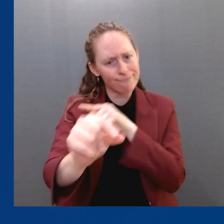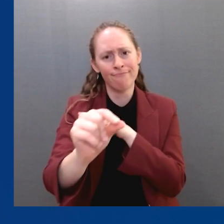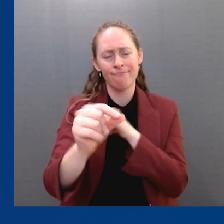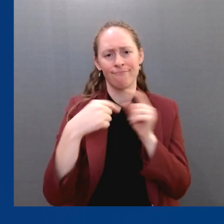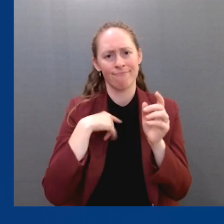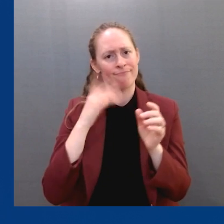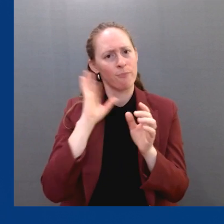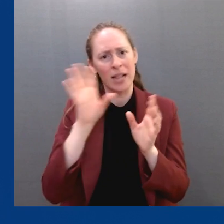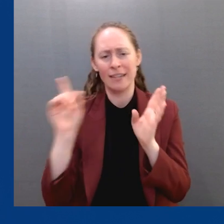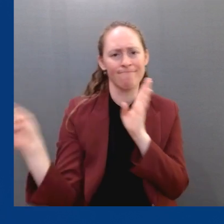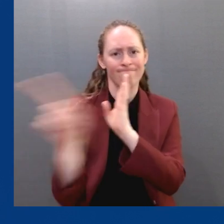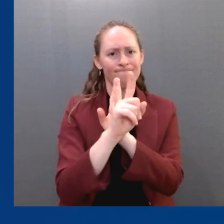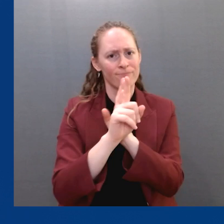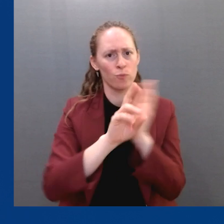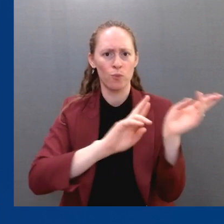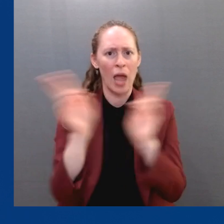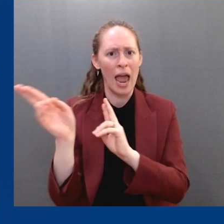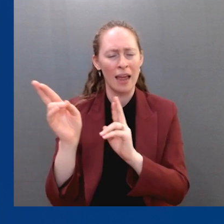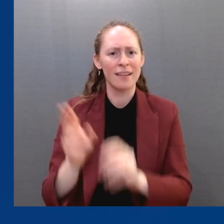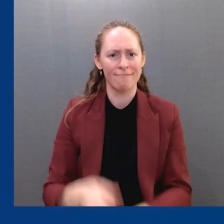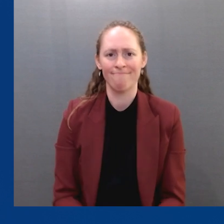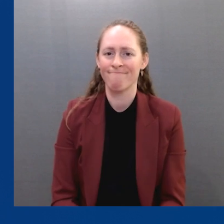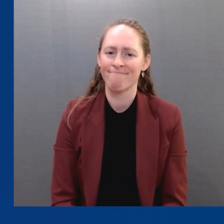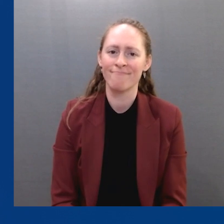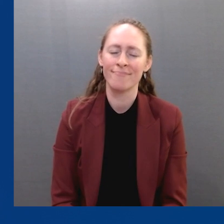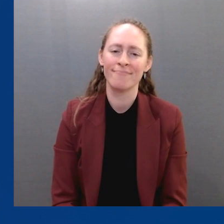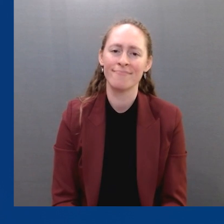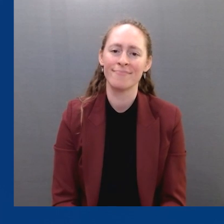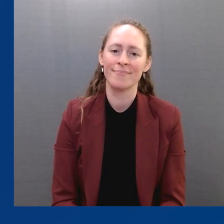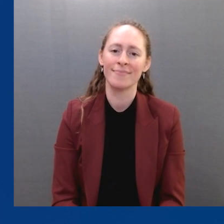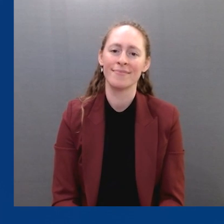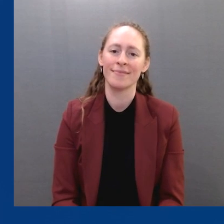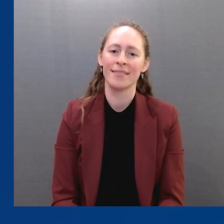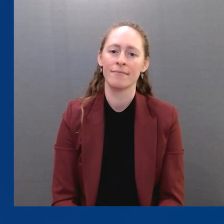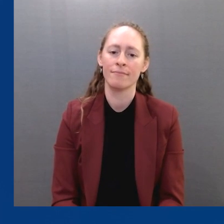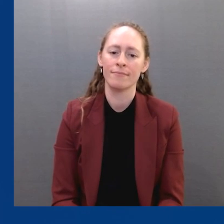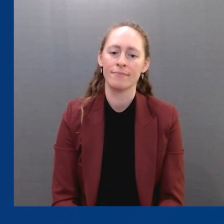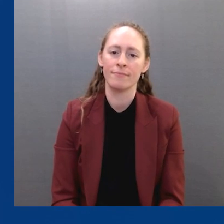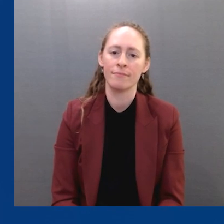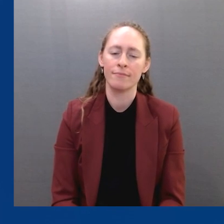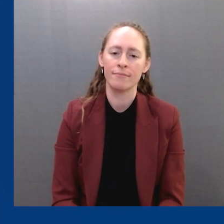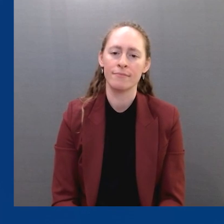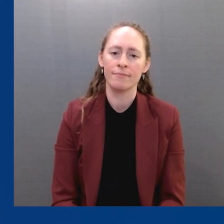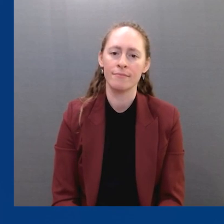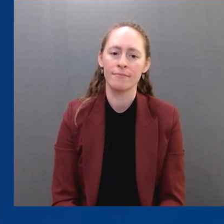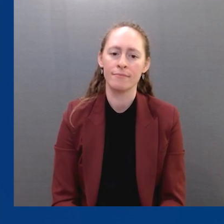Dr. Jha: Rochelle, any further reflections on this issue of infections and whether to still get a booster?